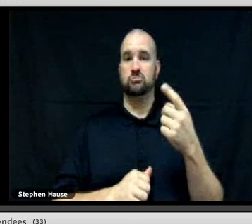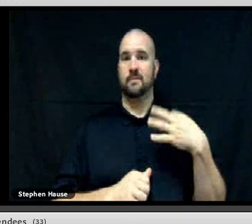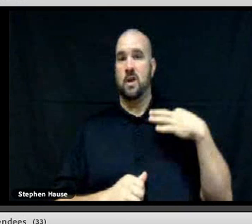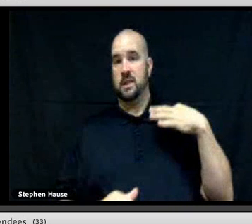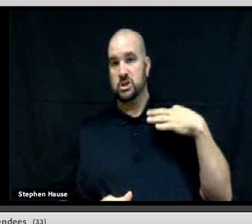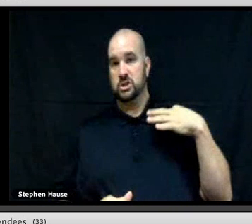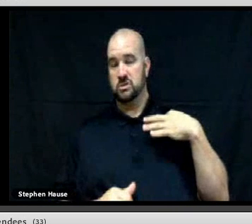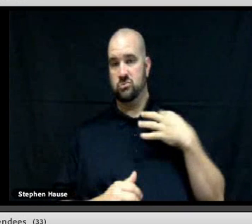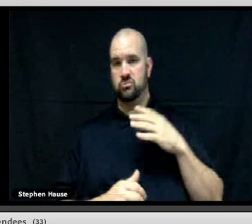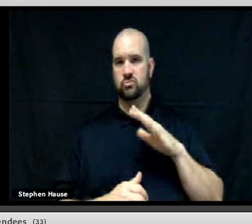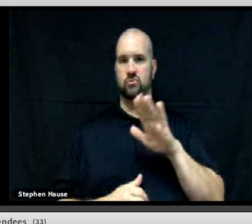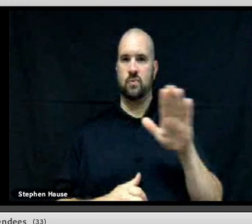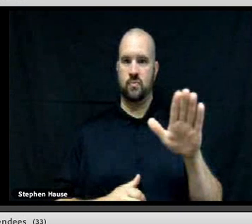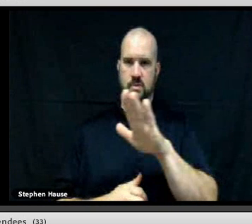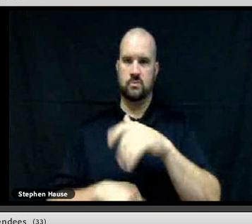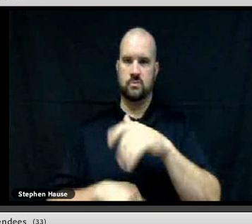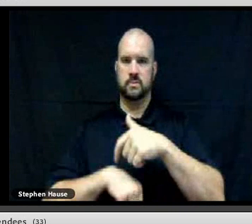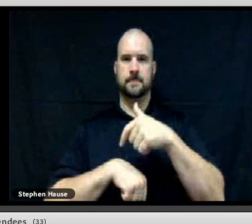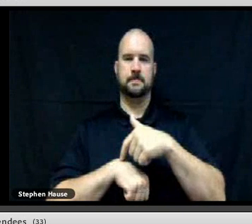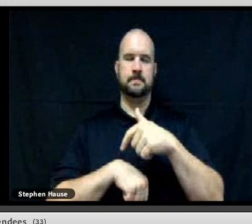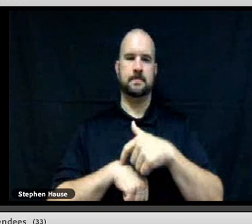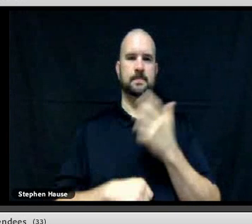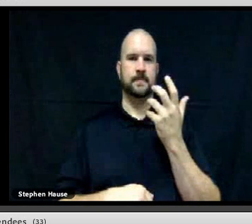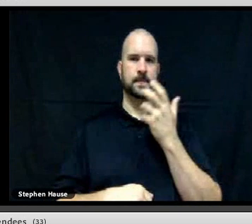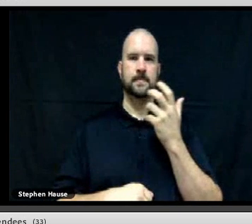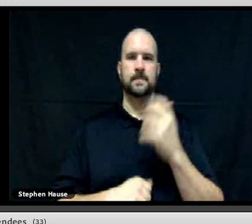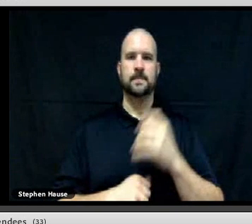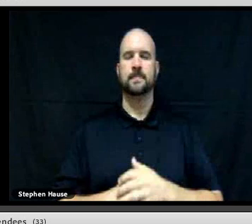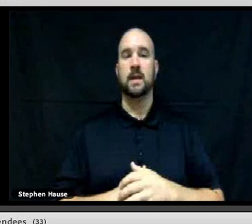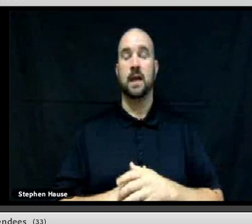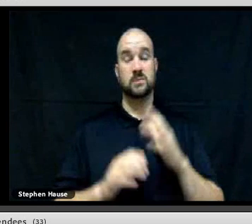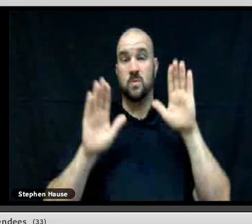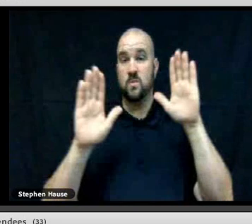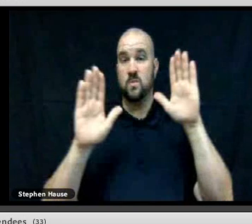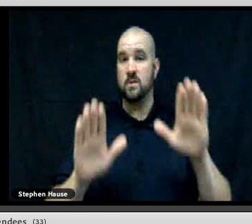Uh, so, it's a -- a good endeavor for, um --